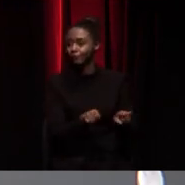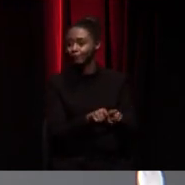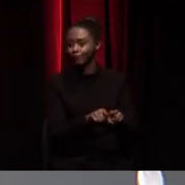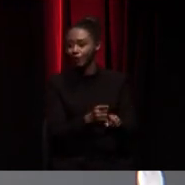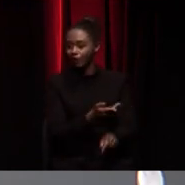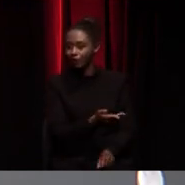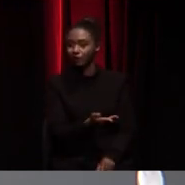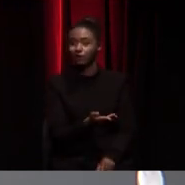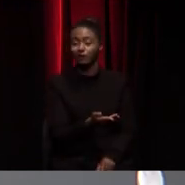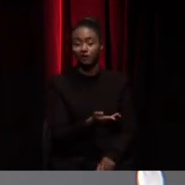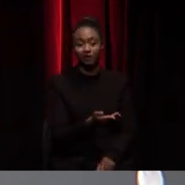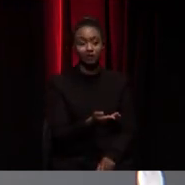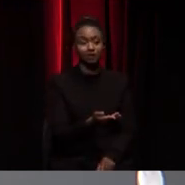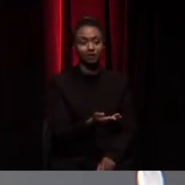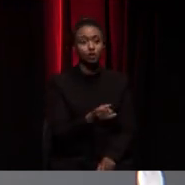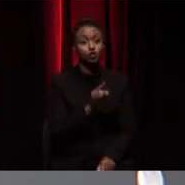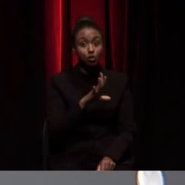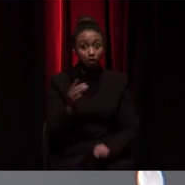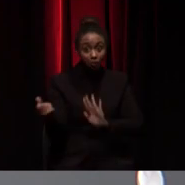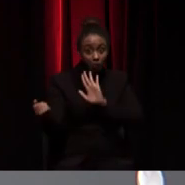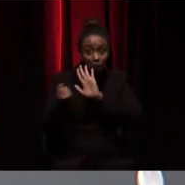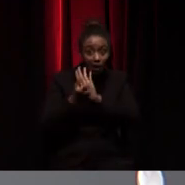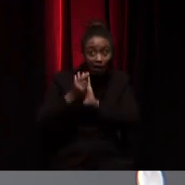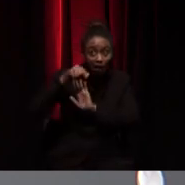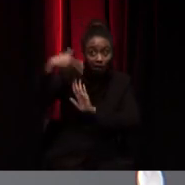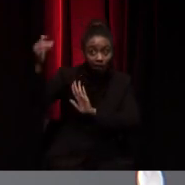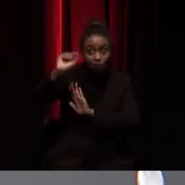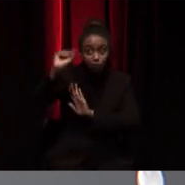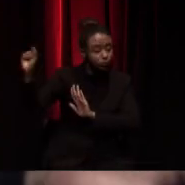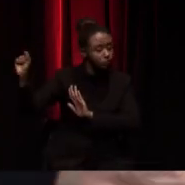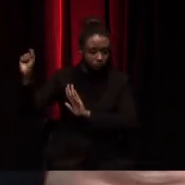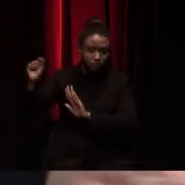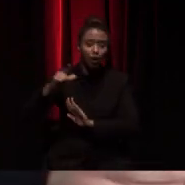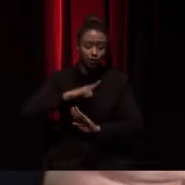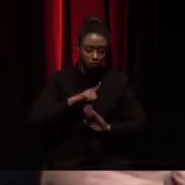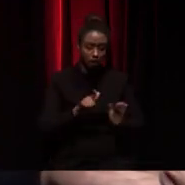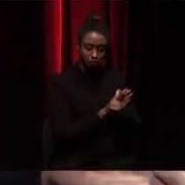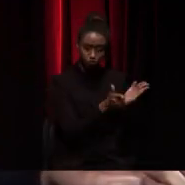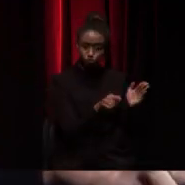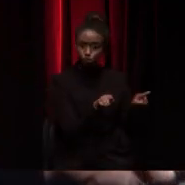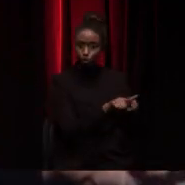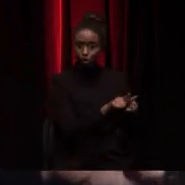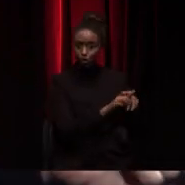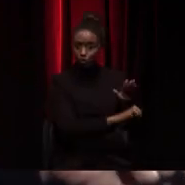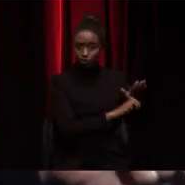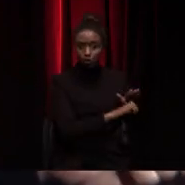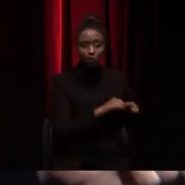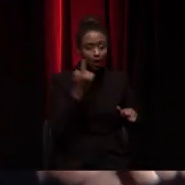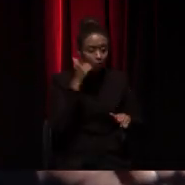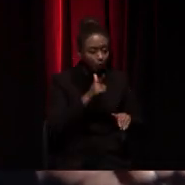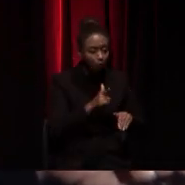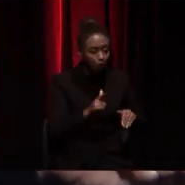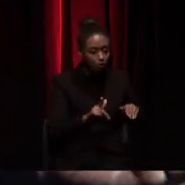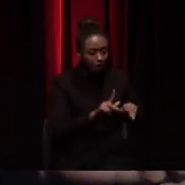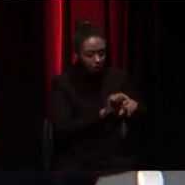Not only for brands. Some editorials may appear less charming